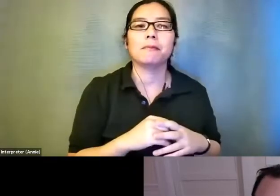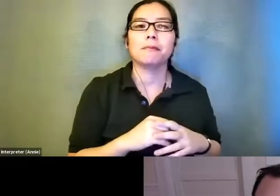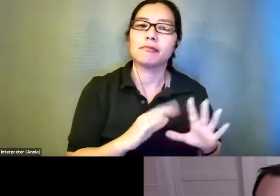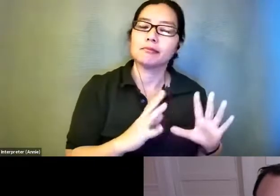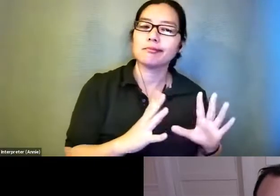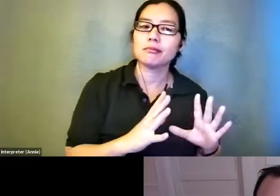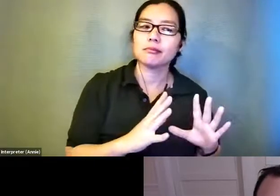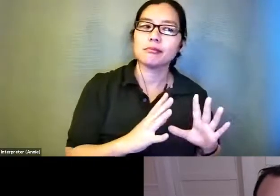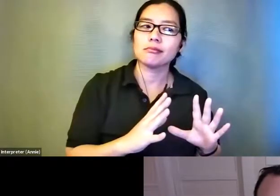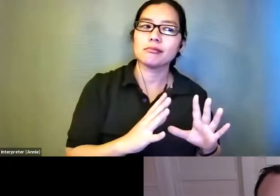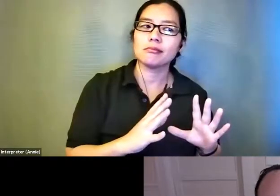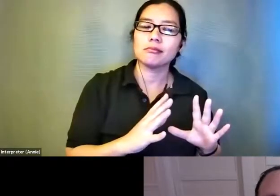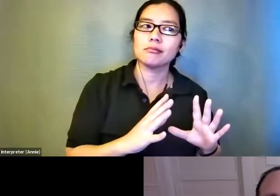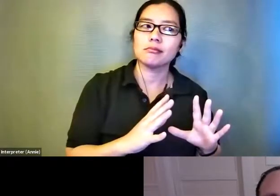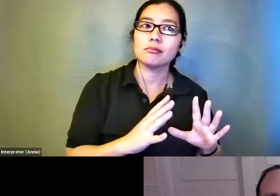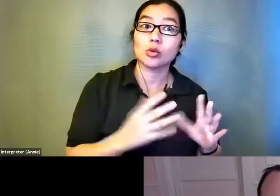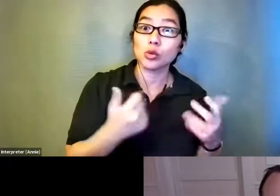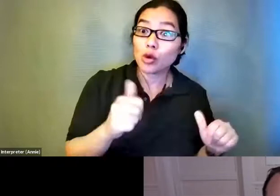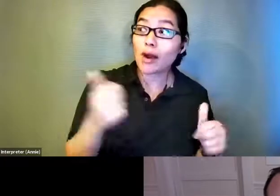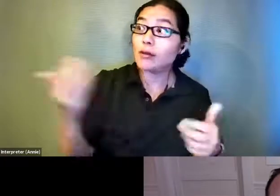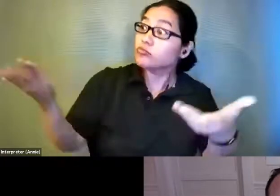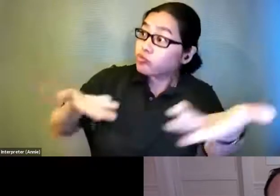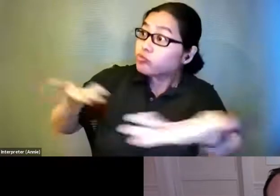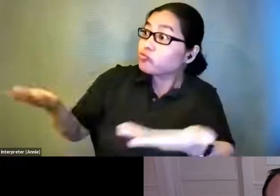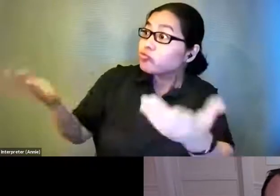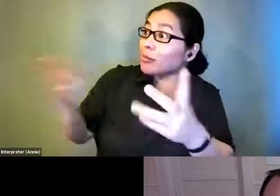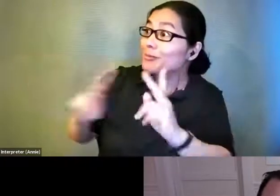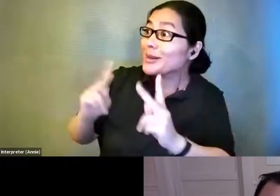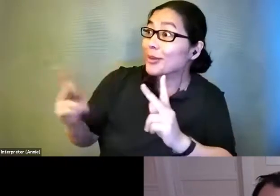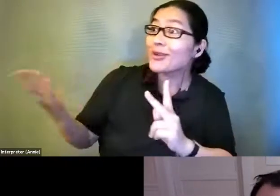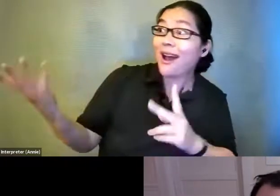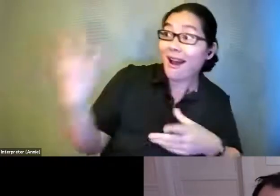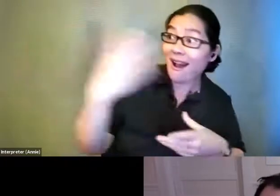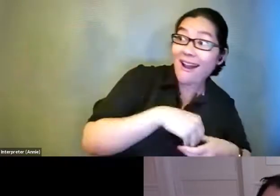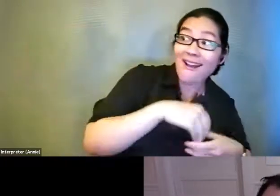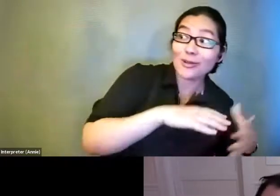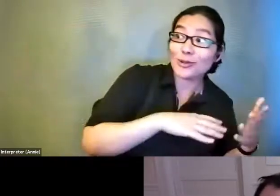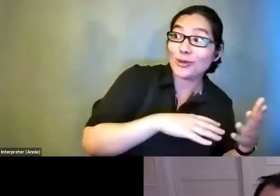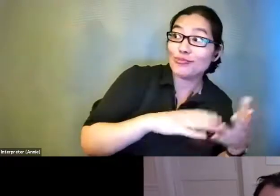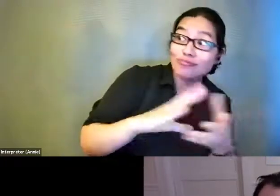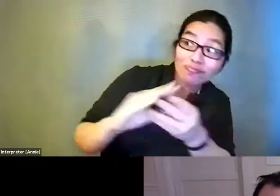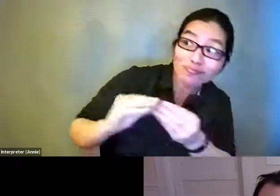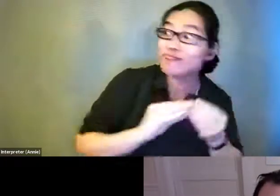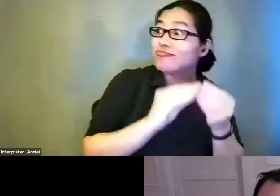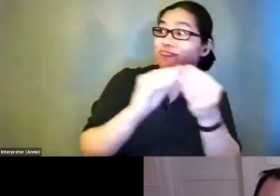as I was bringing people into the conversation I was very much leaving them out. And so